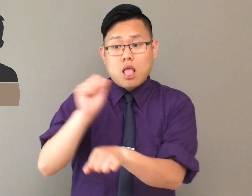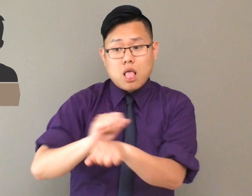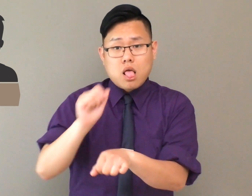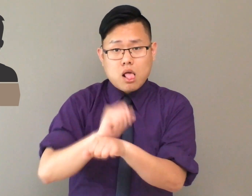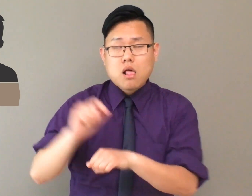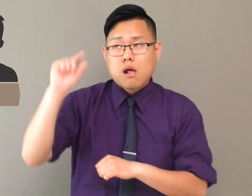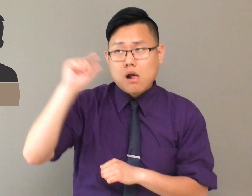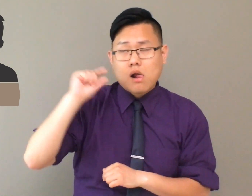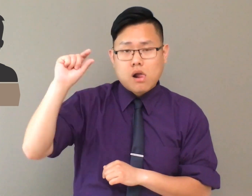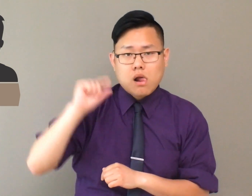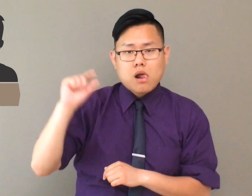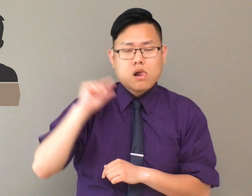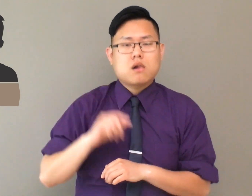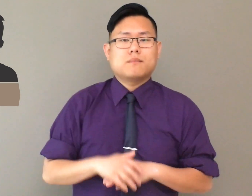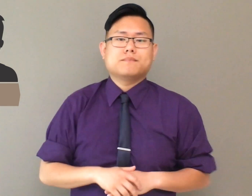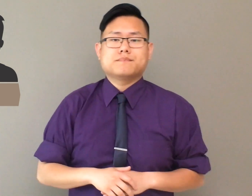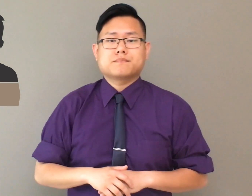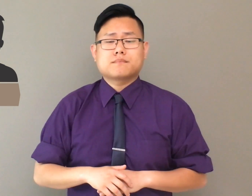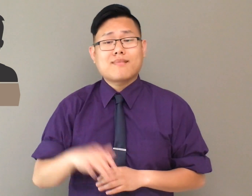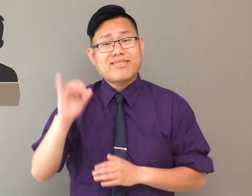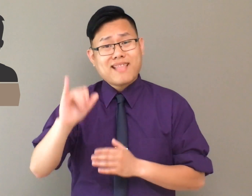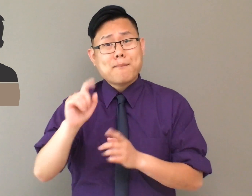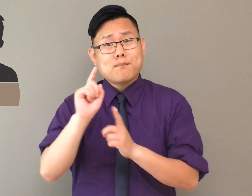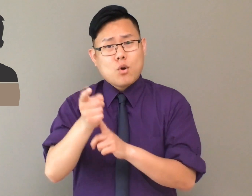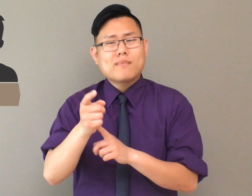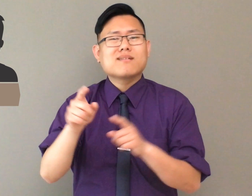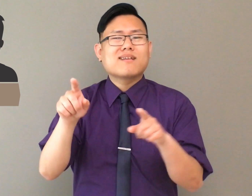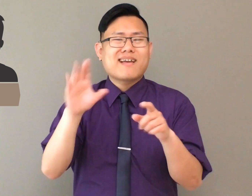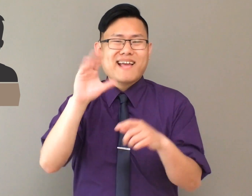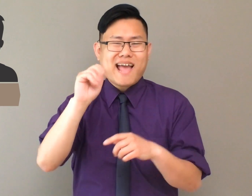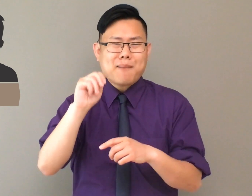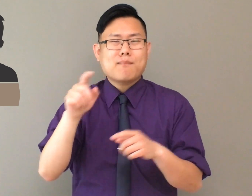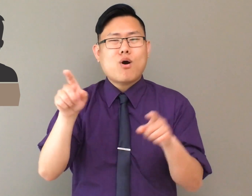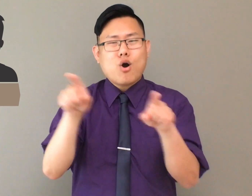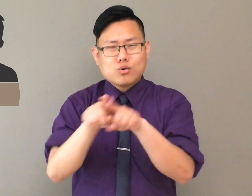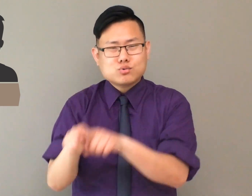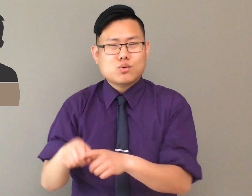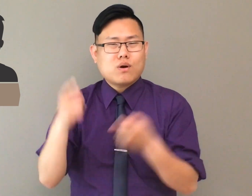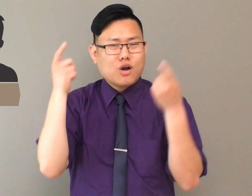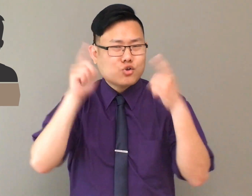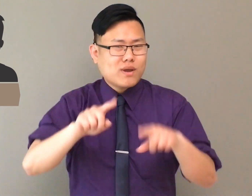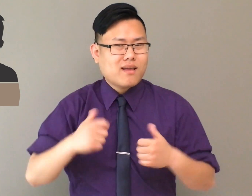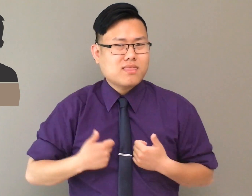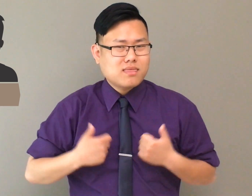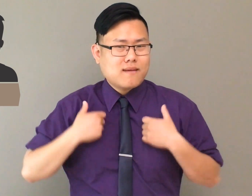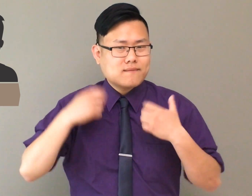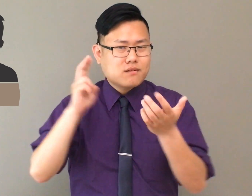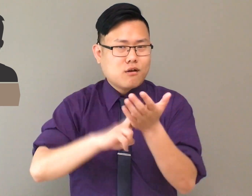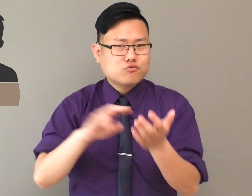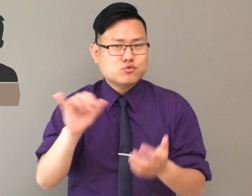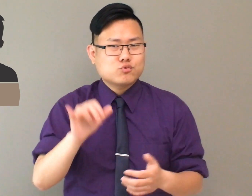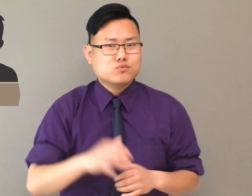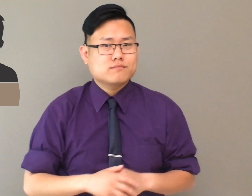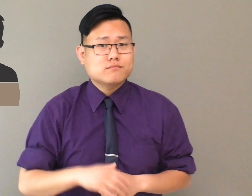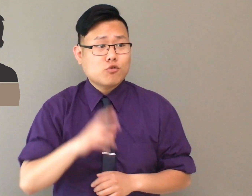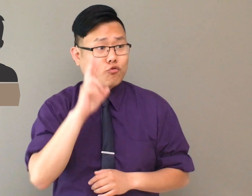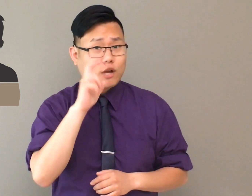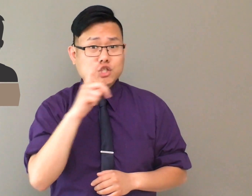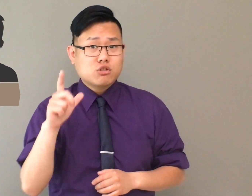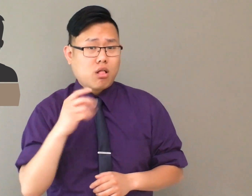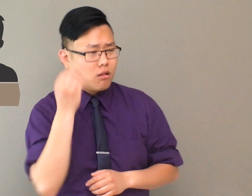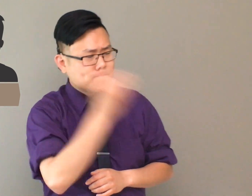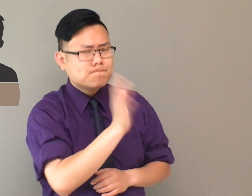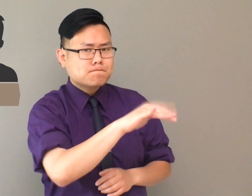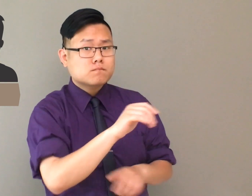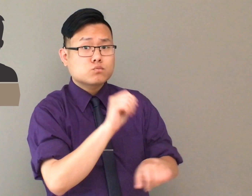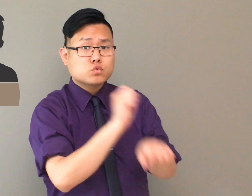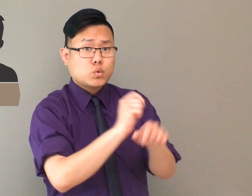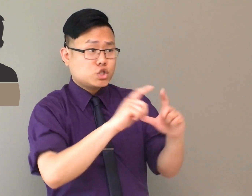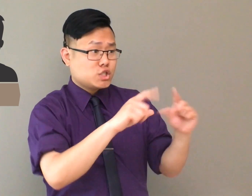know that he had just signed his life away.